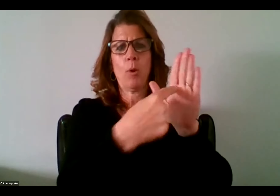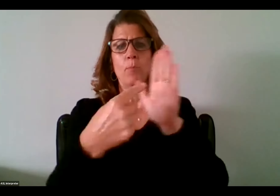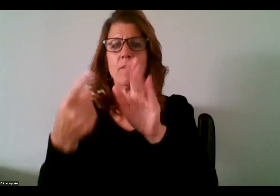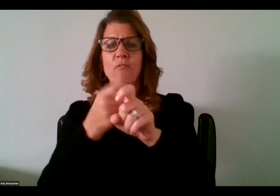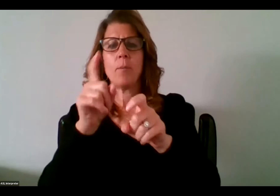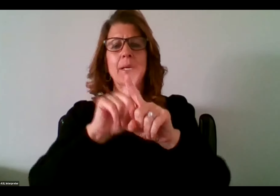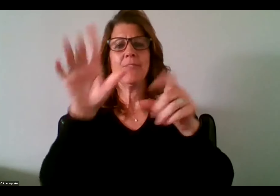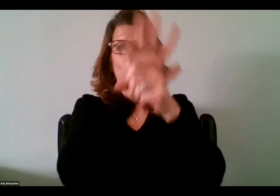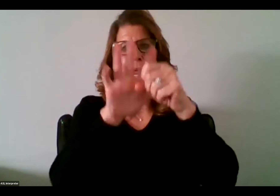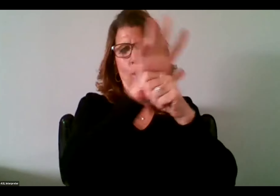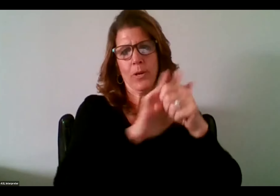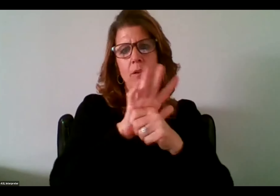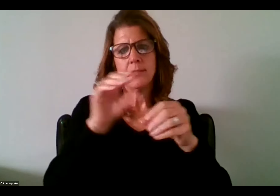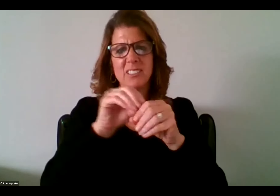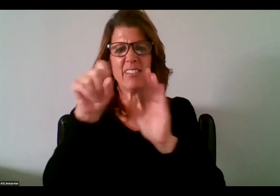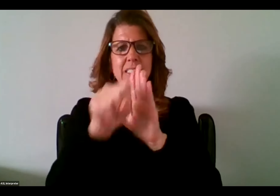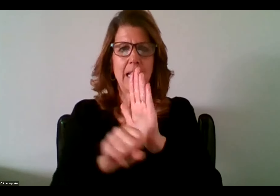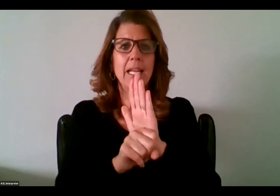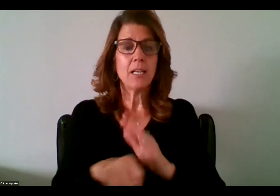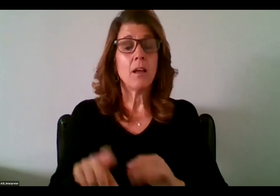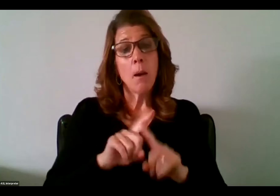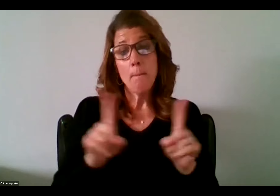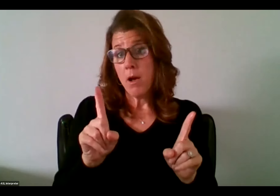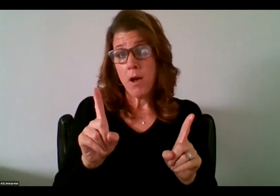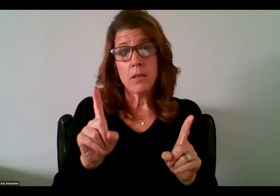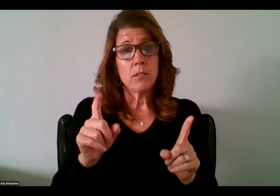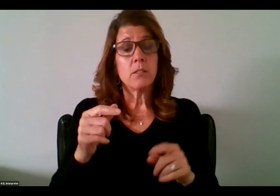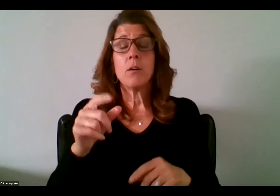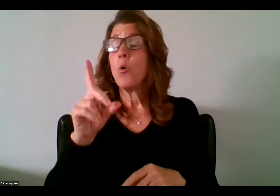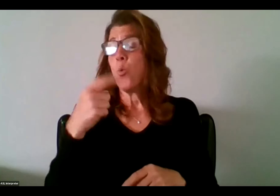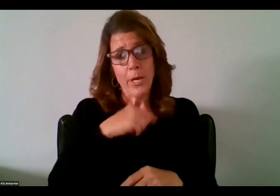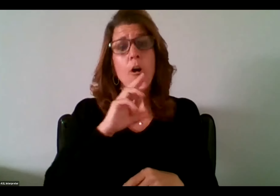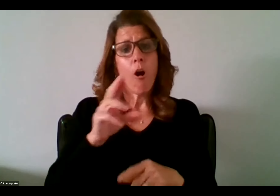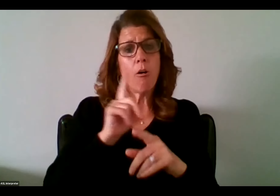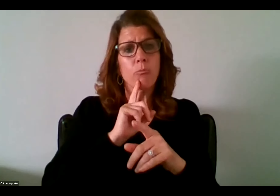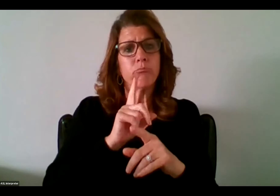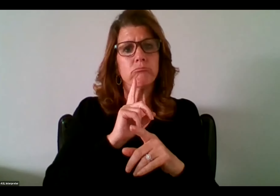to get some more geographic representation. But like I said we are meeting all the requirements